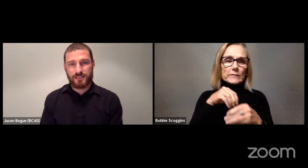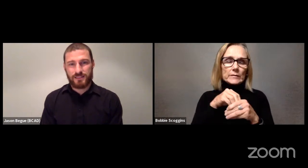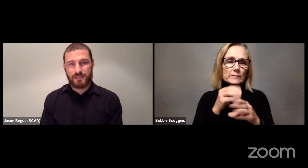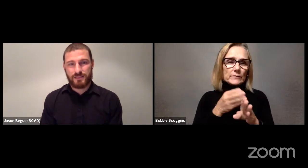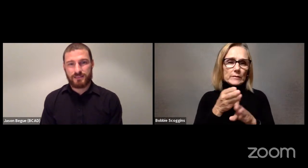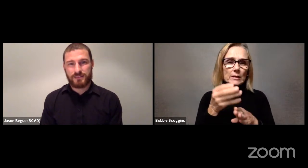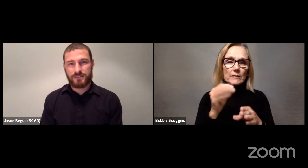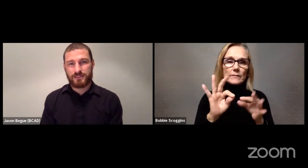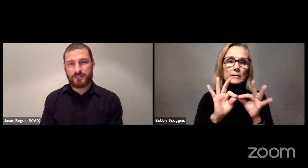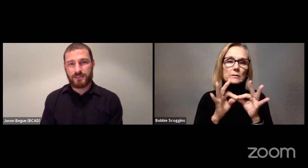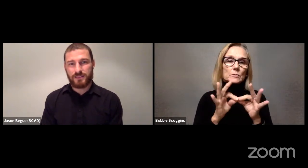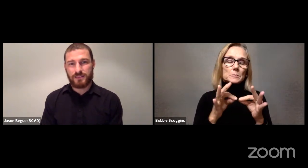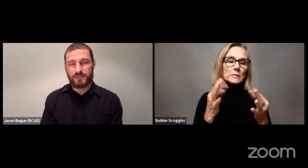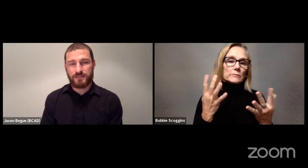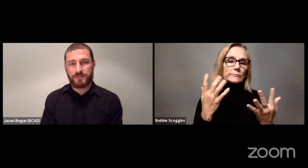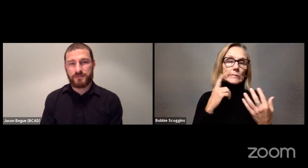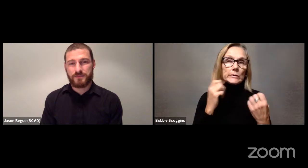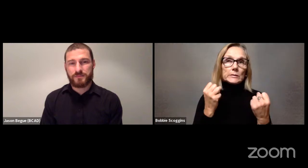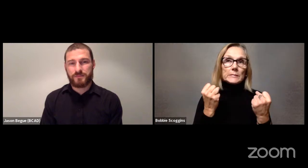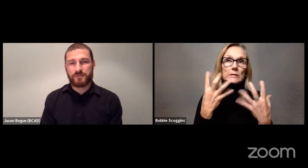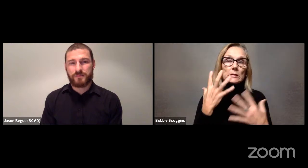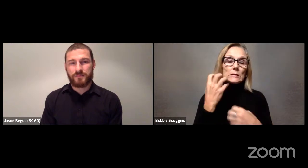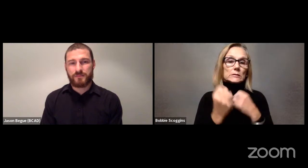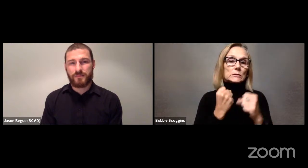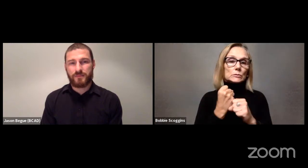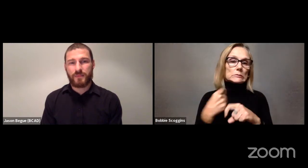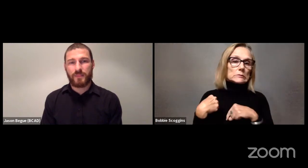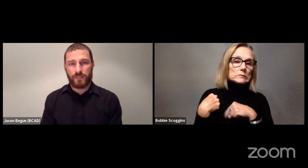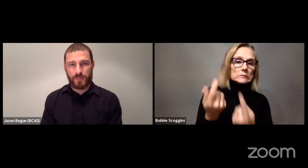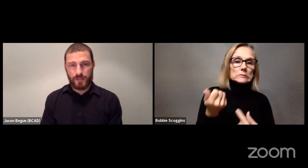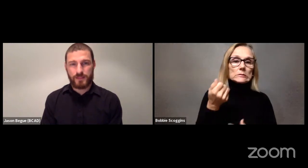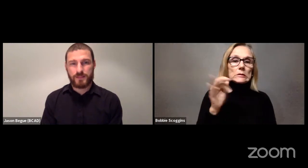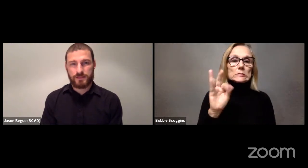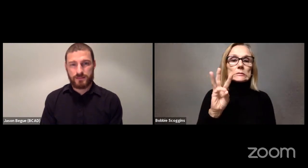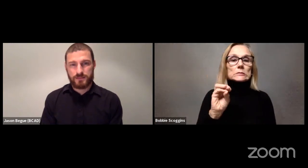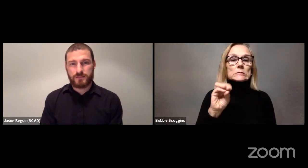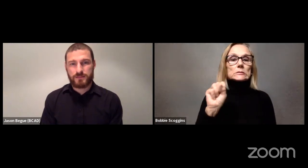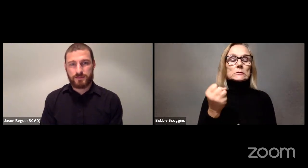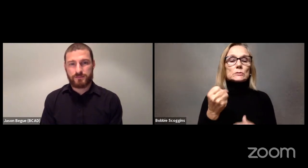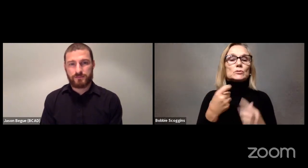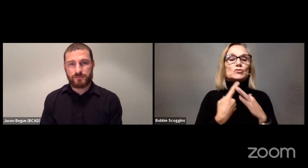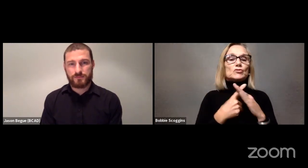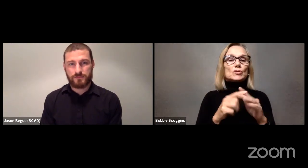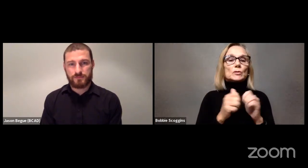Scoggins. I've been involved in the field of interpreting for several year, probably